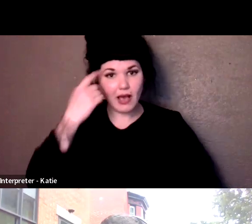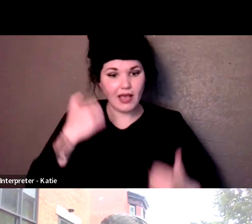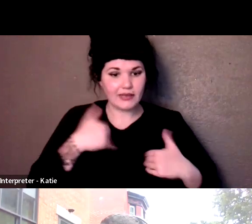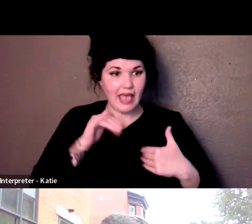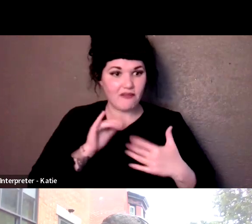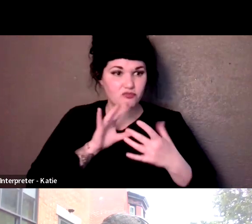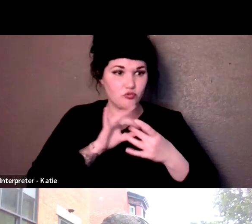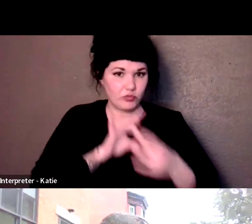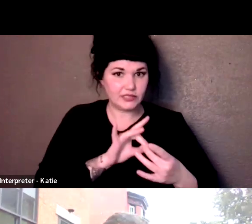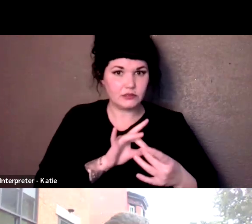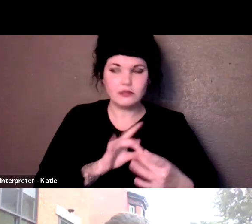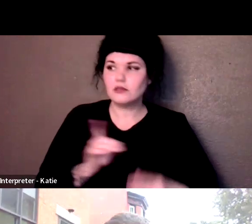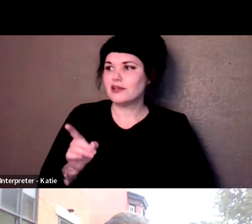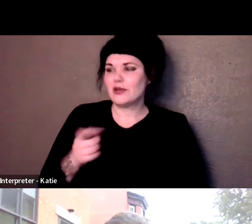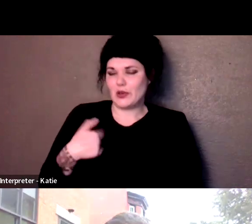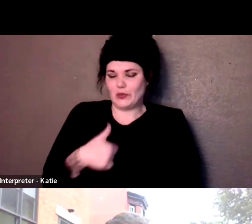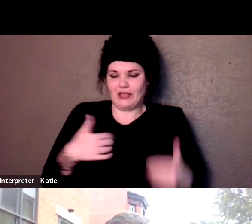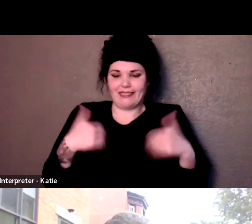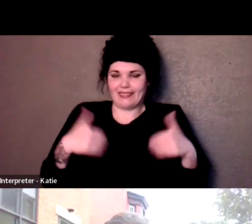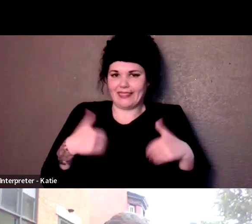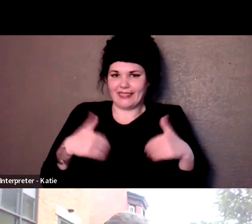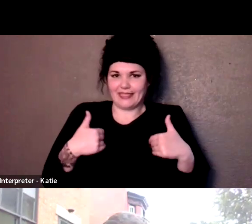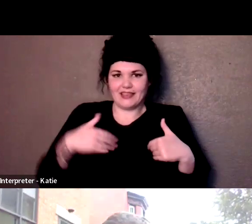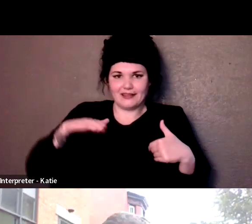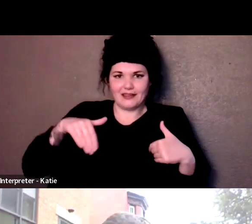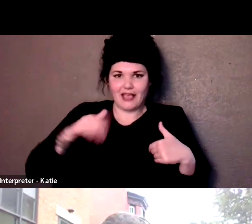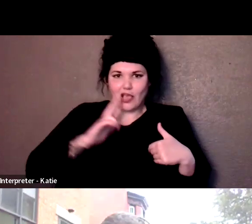quite three years old yet, so we recognize that tribal communities are one of